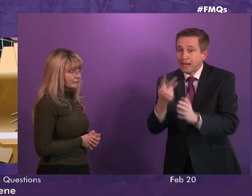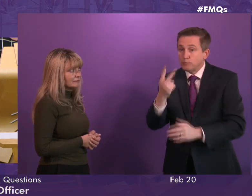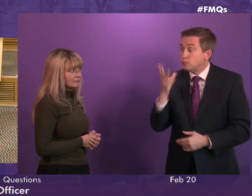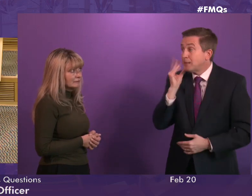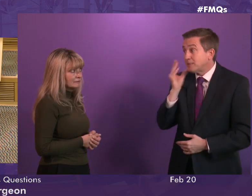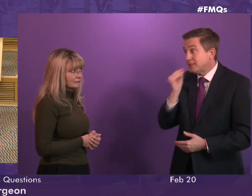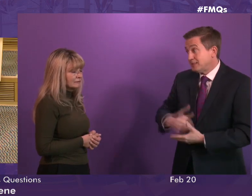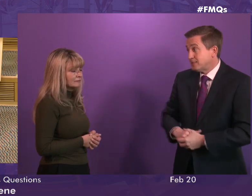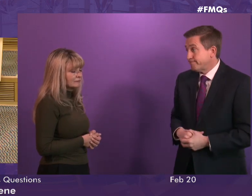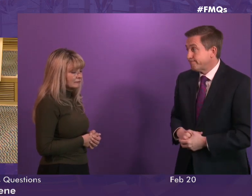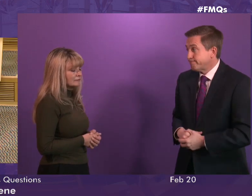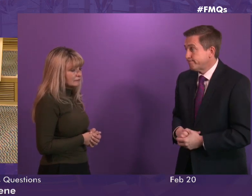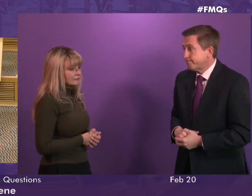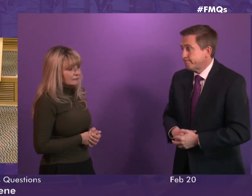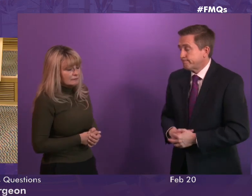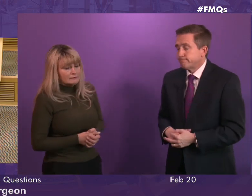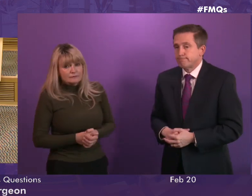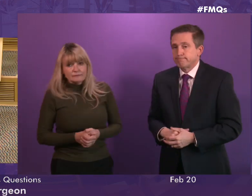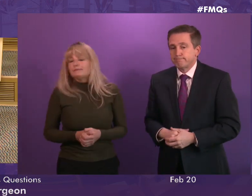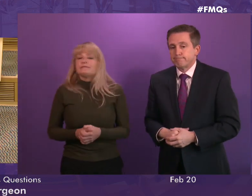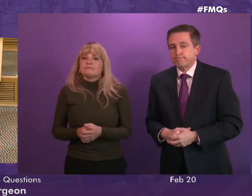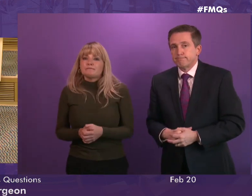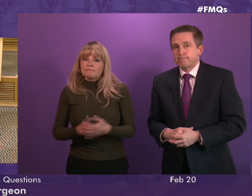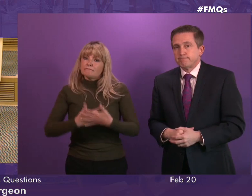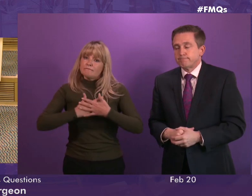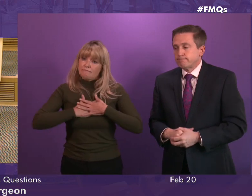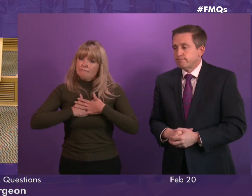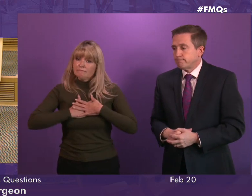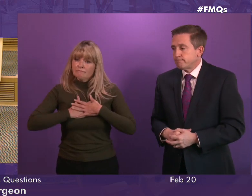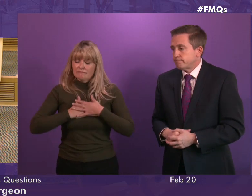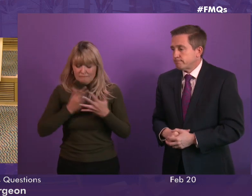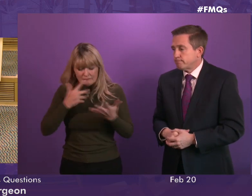The First Minister: We encourage early detection and diagnosis